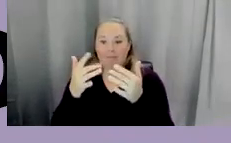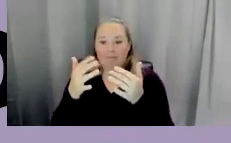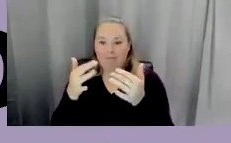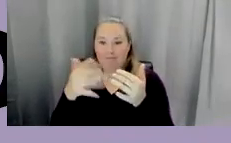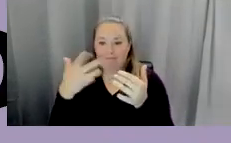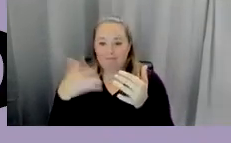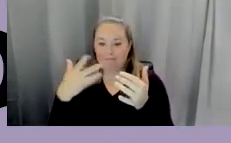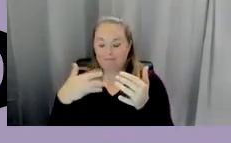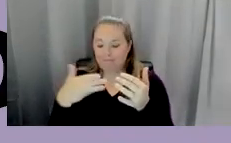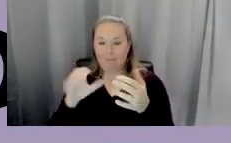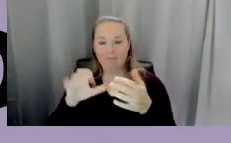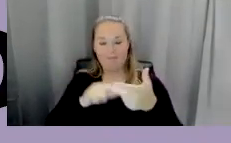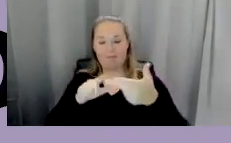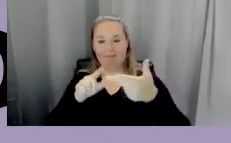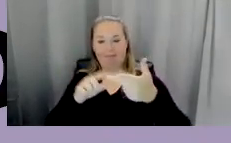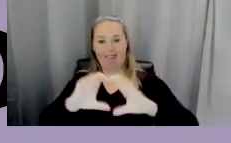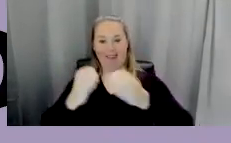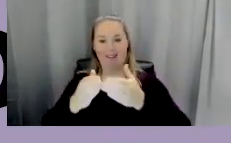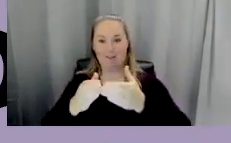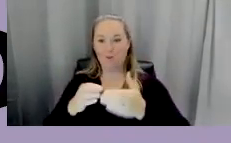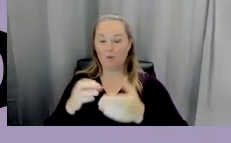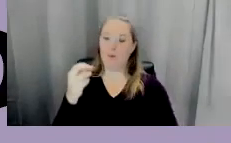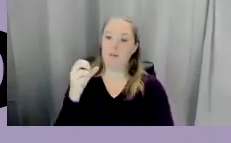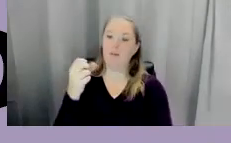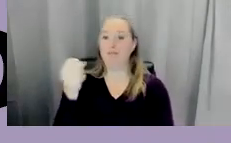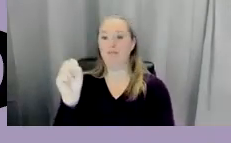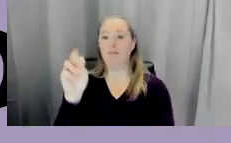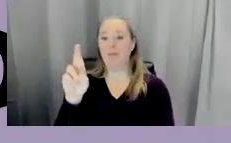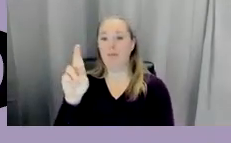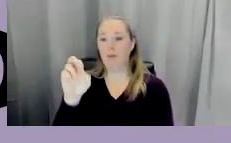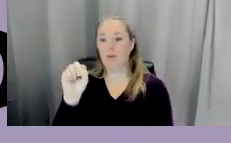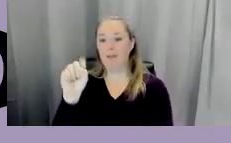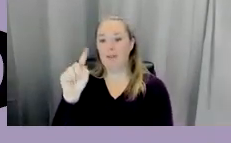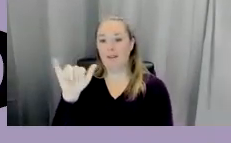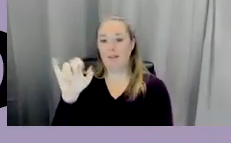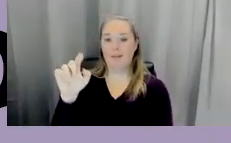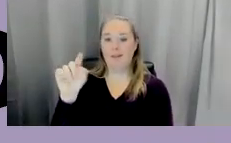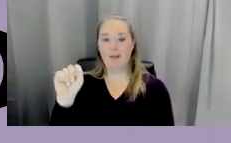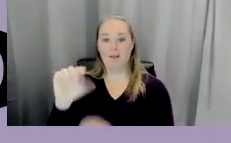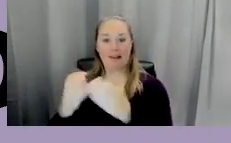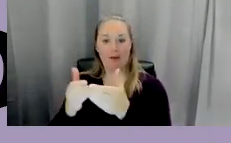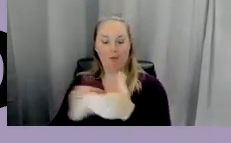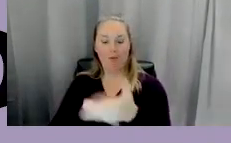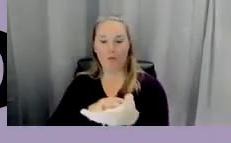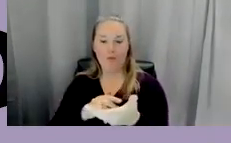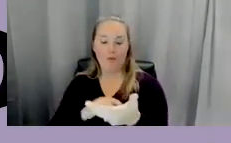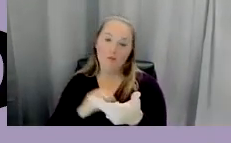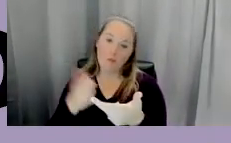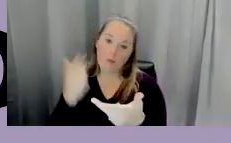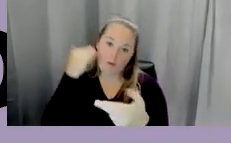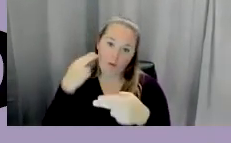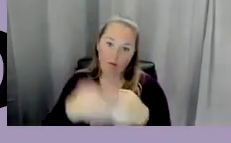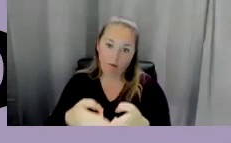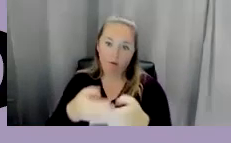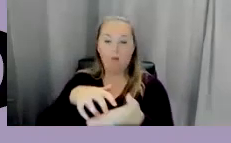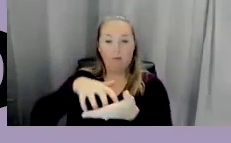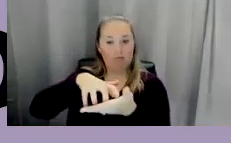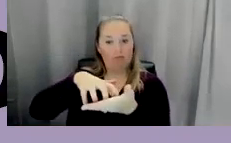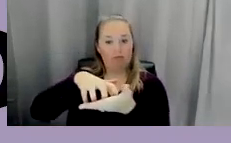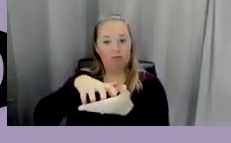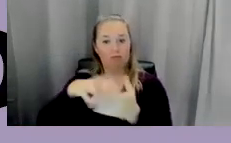. CAROL RESPONDED BY SAYING YES